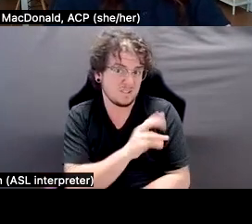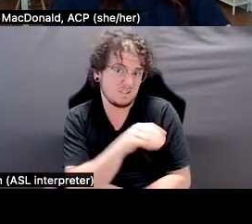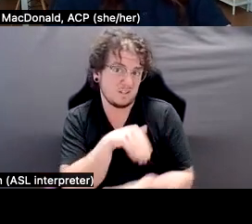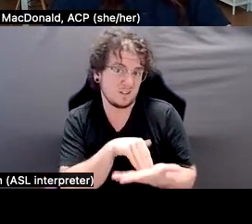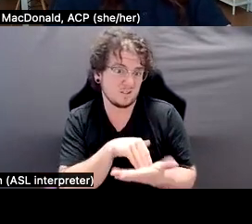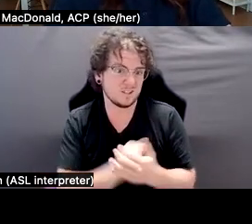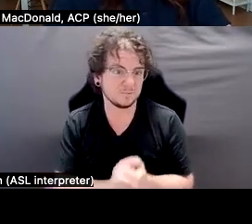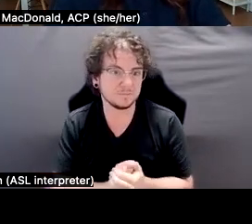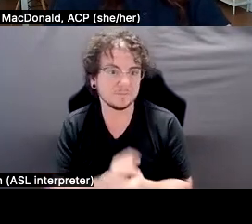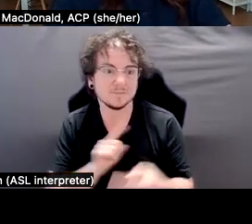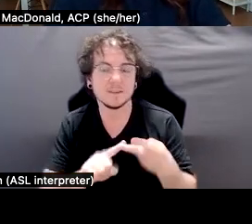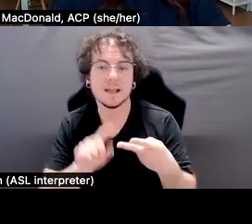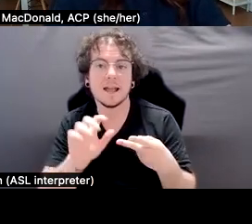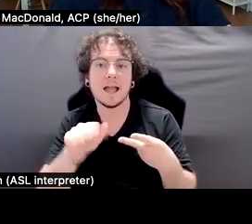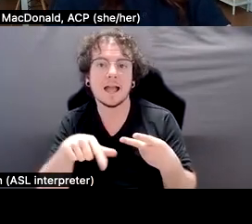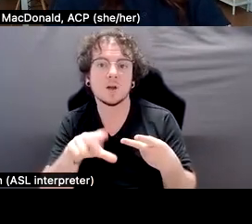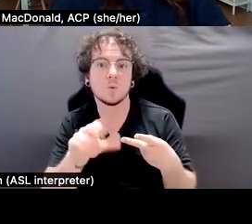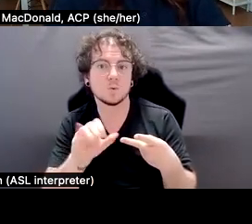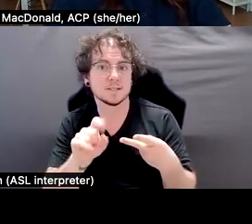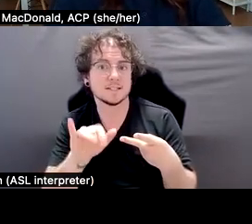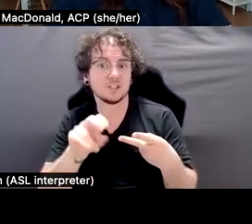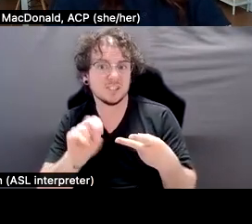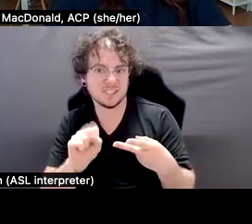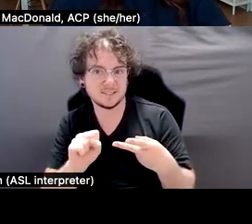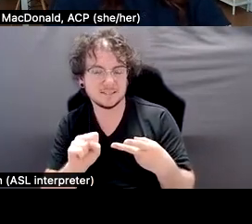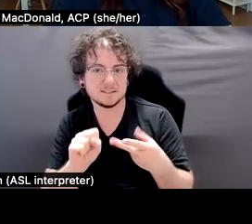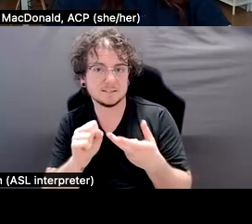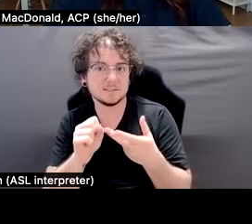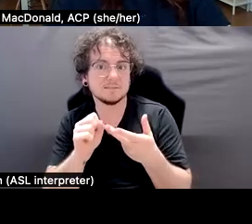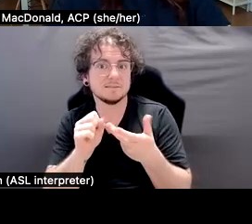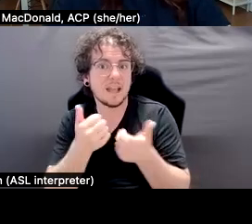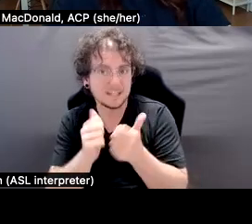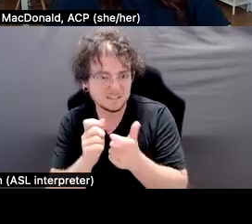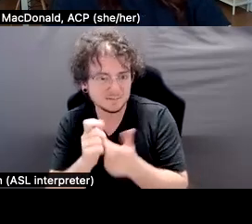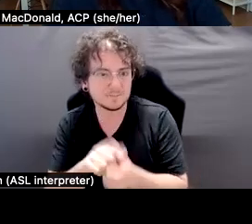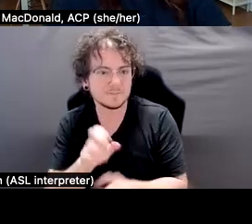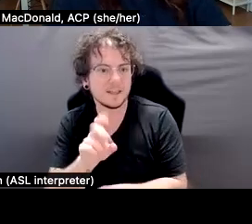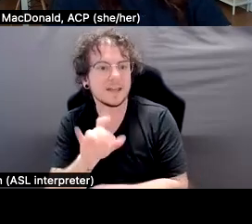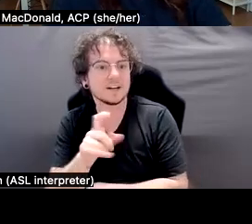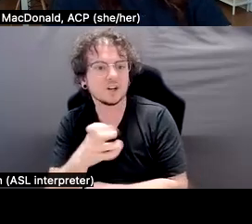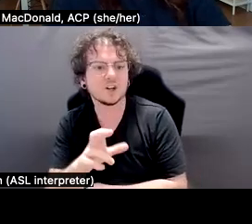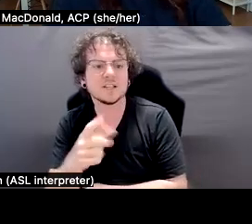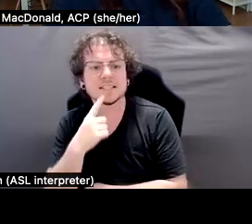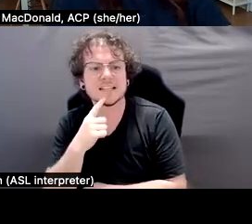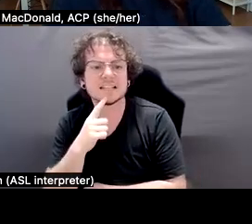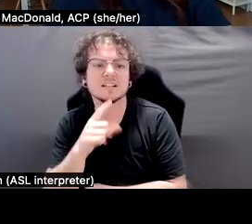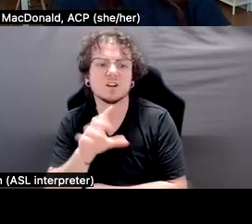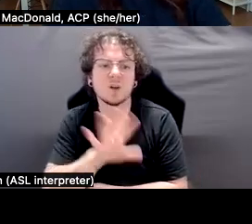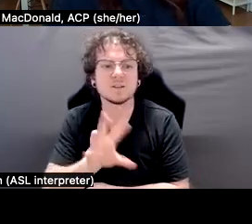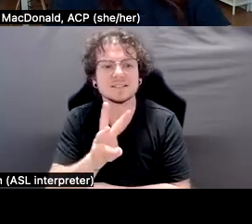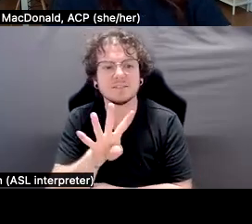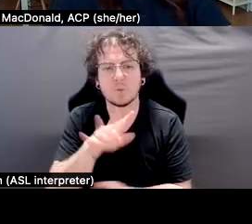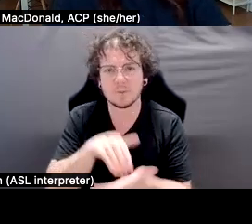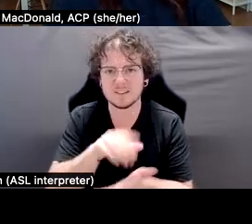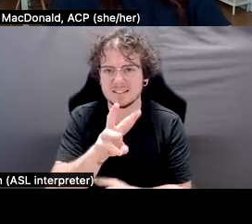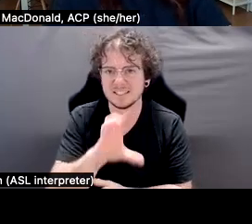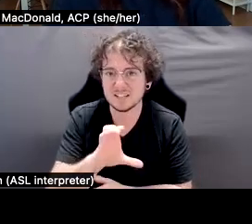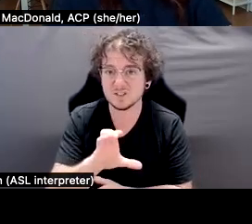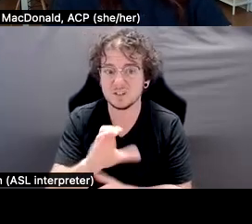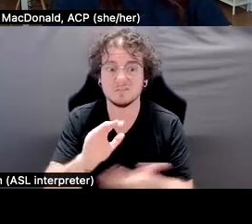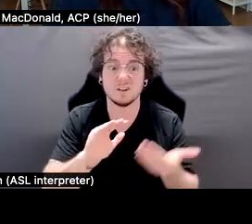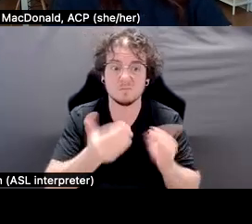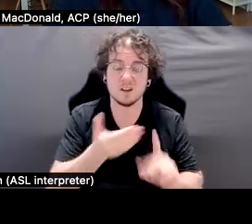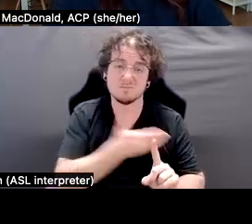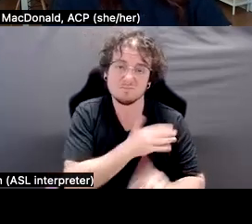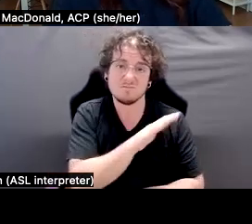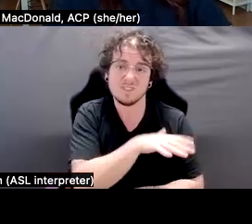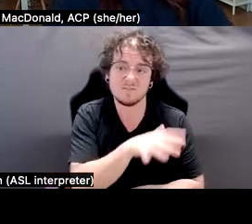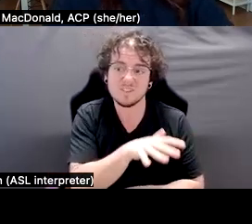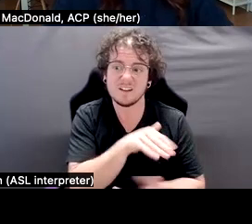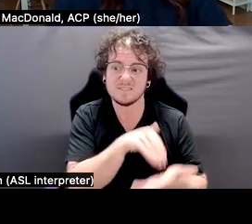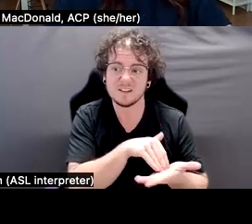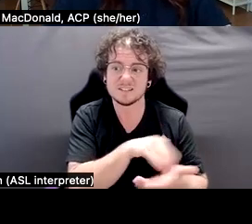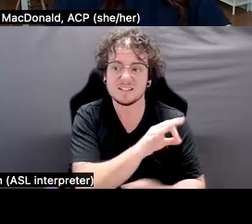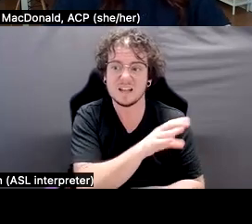average salary of around $64,600, up from around $56,000 in 2018. And one of the only positions to